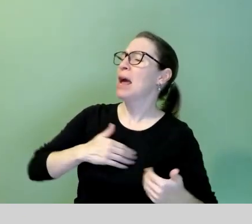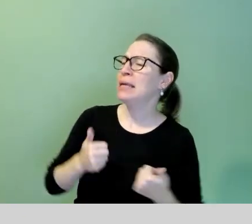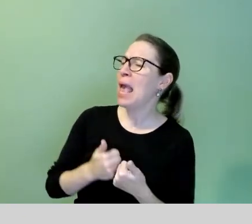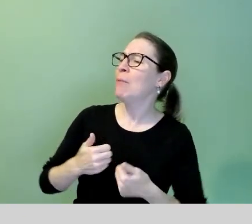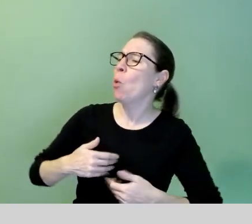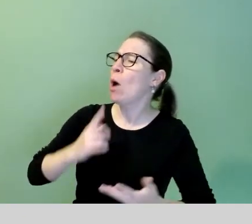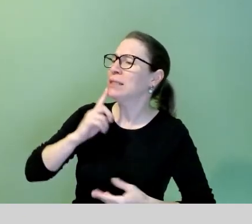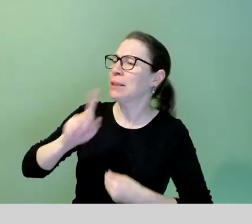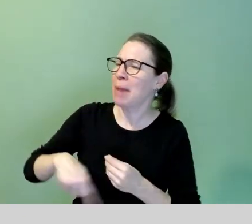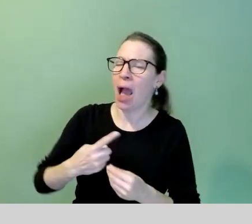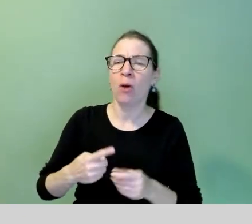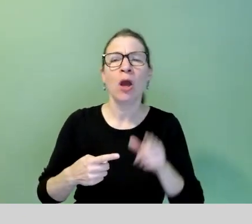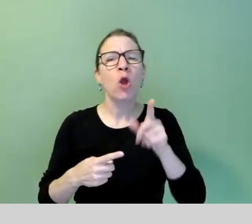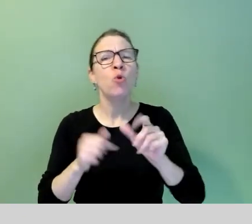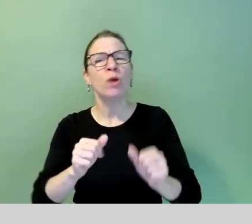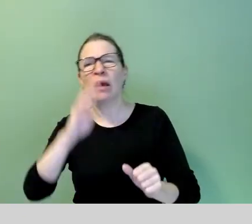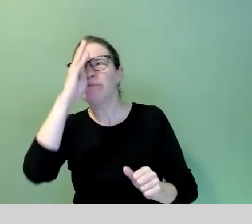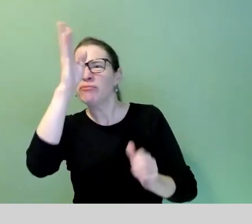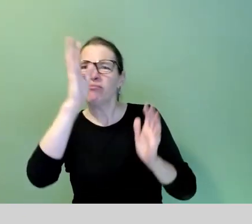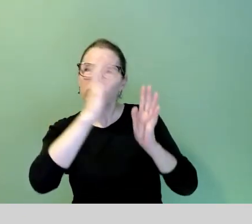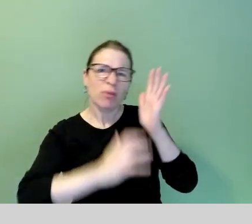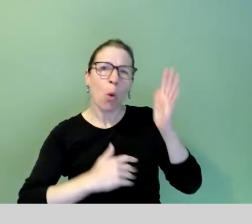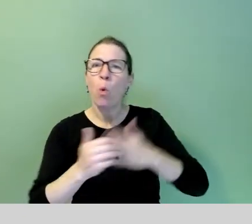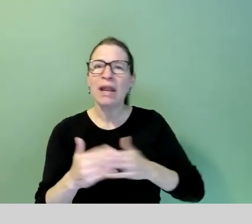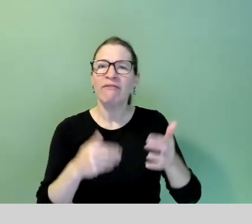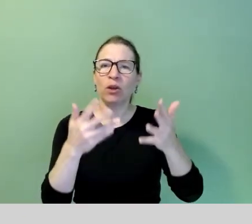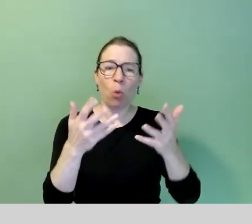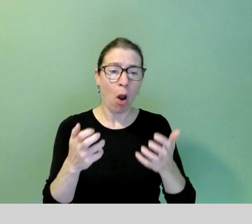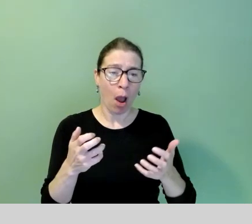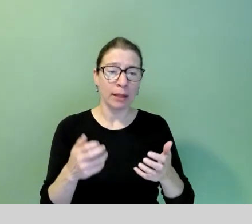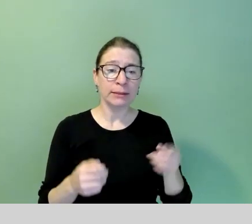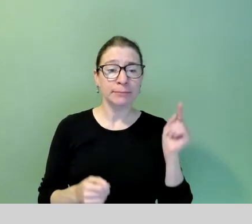Feel free to write whatever you like. I've got this content that explains this game.